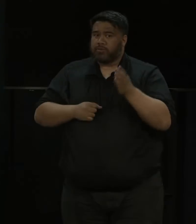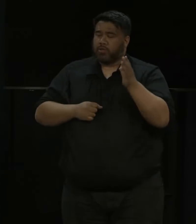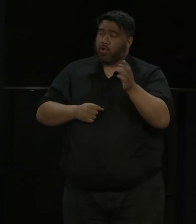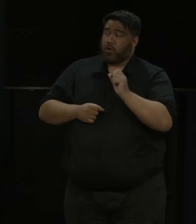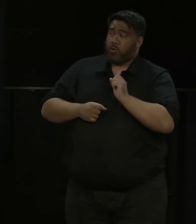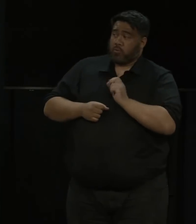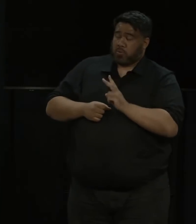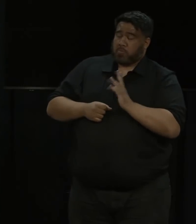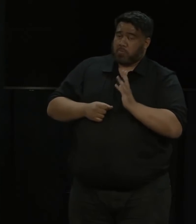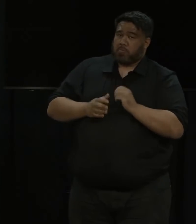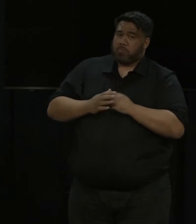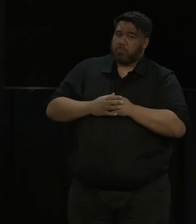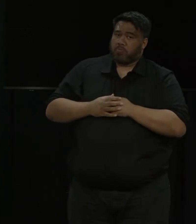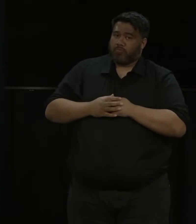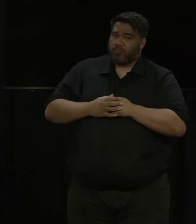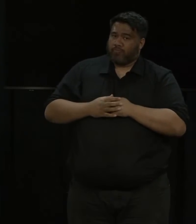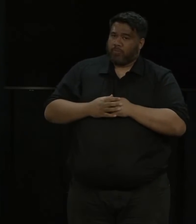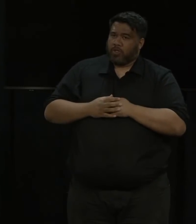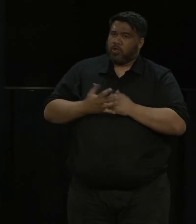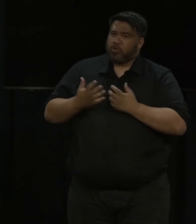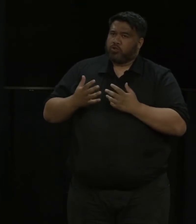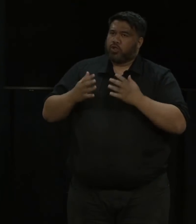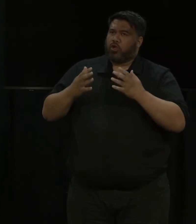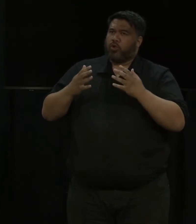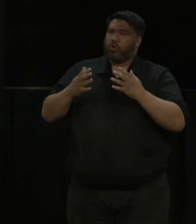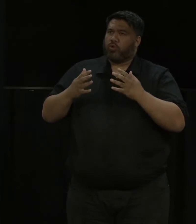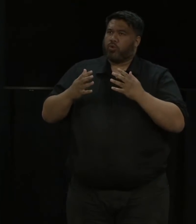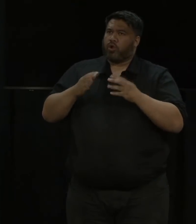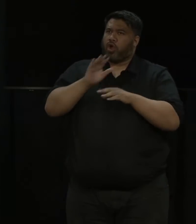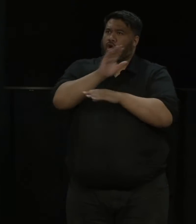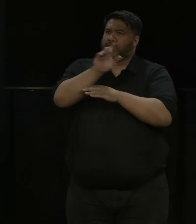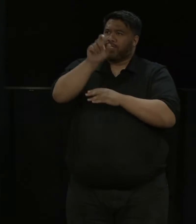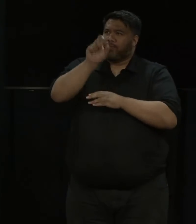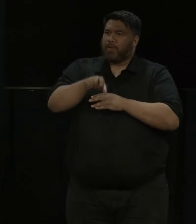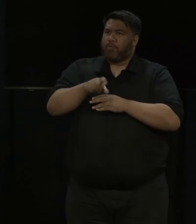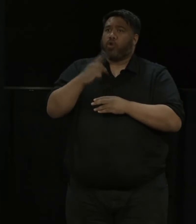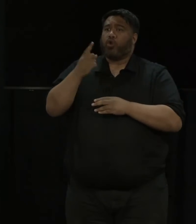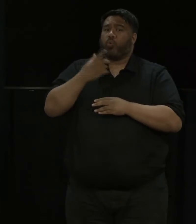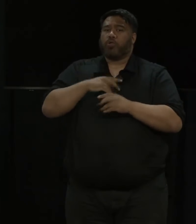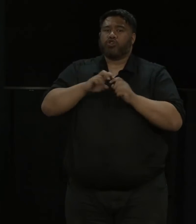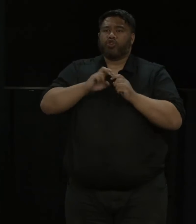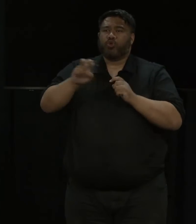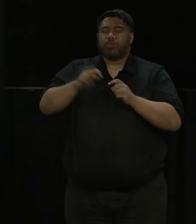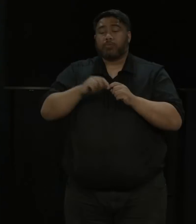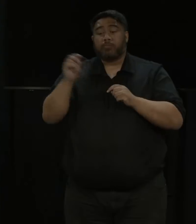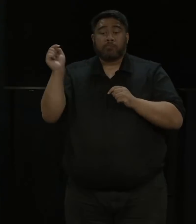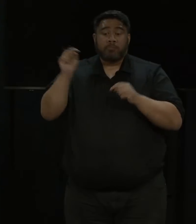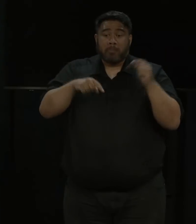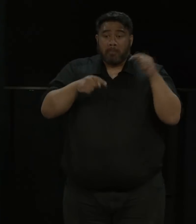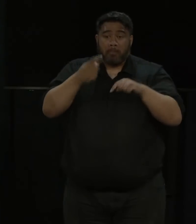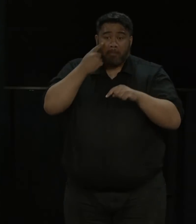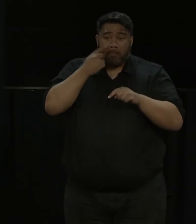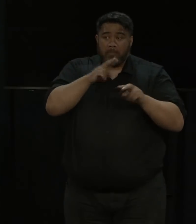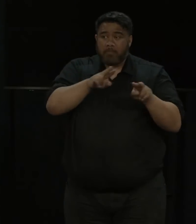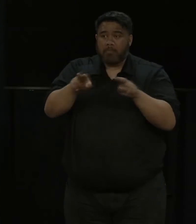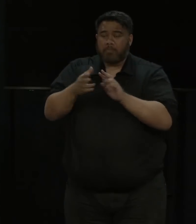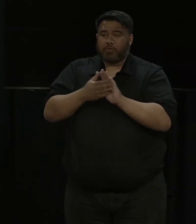haven't landed it yet. I am not ruling things out. Under these arrangements,